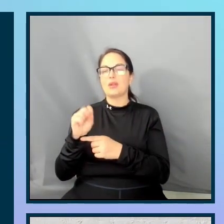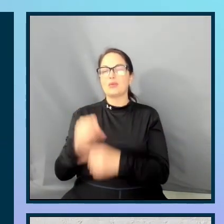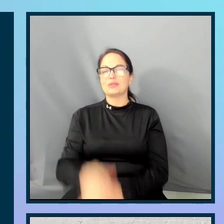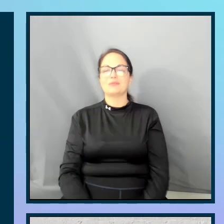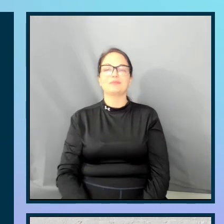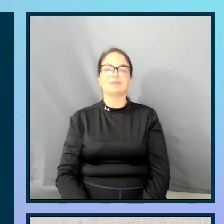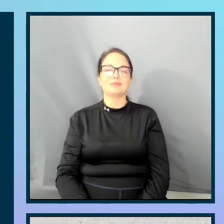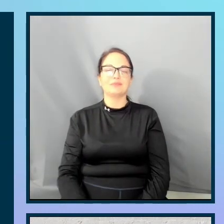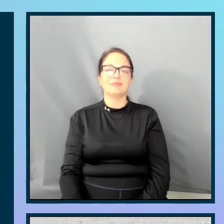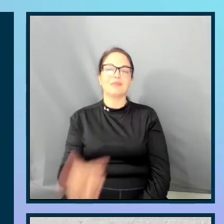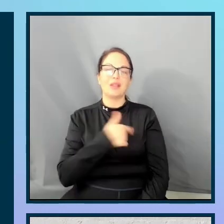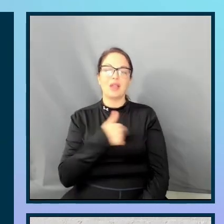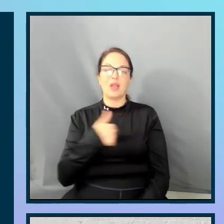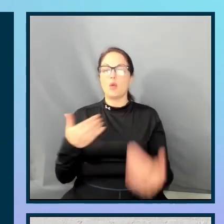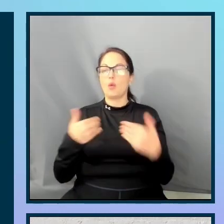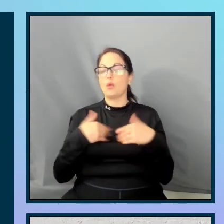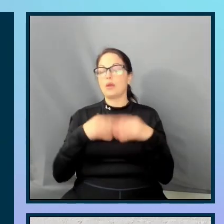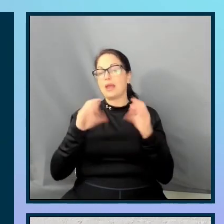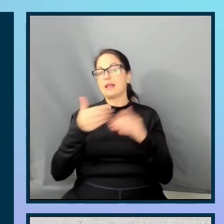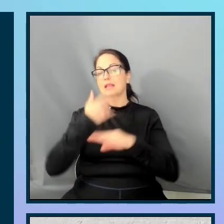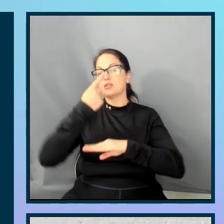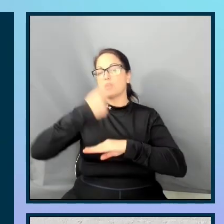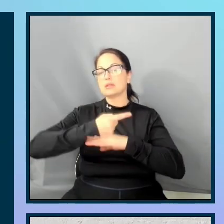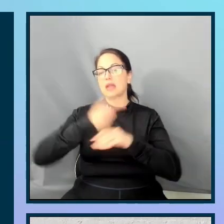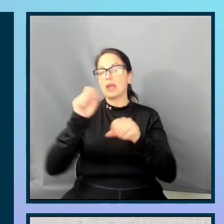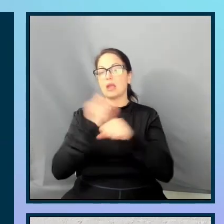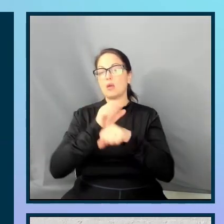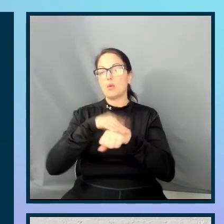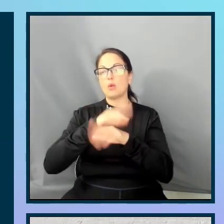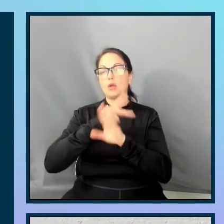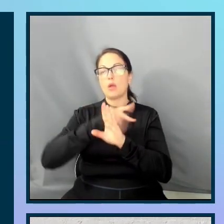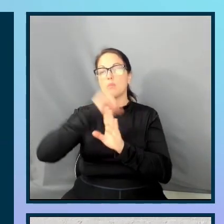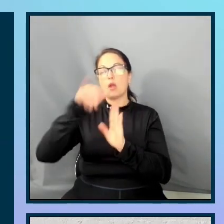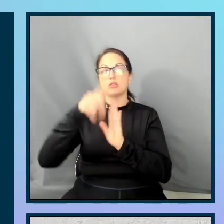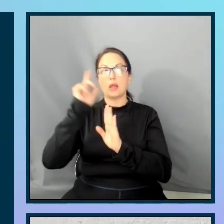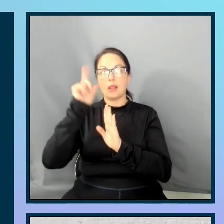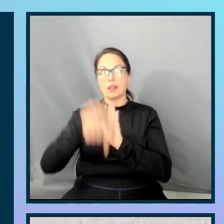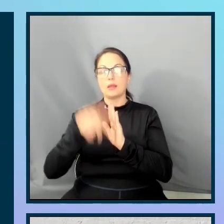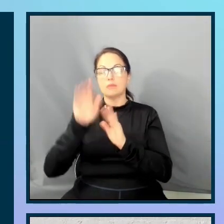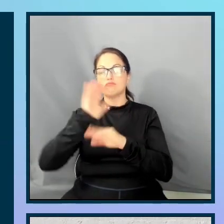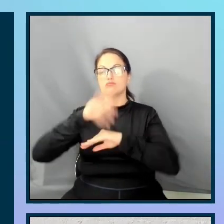We had class all day and then would work on projects late into the night and on the weekends.